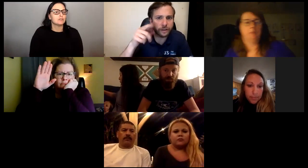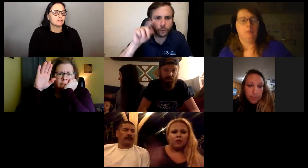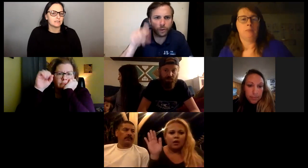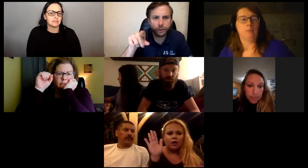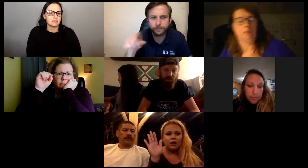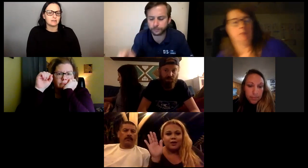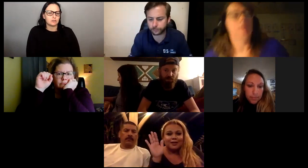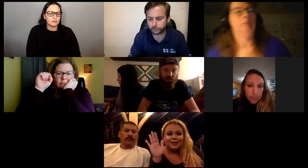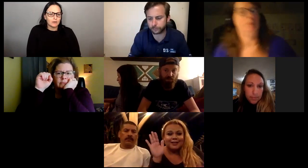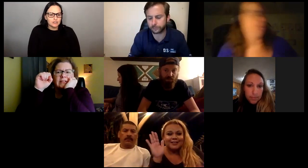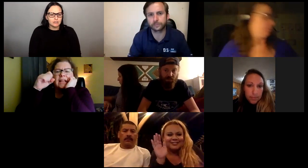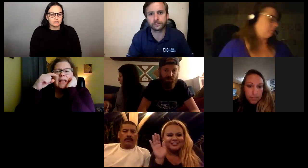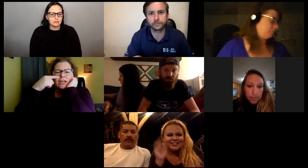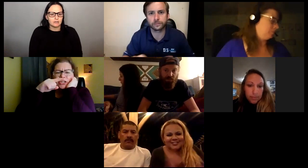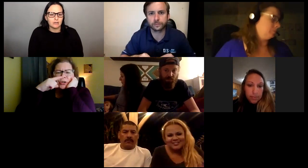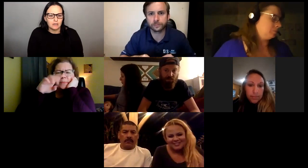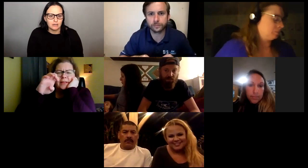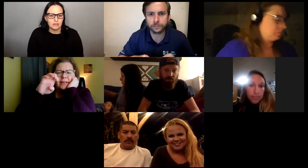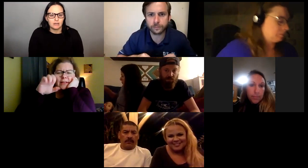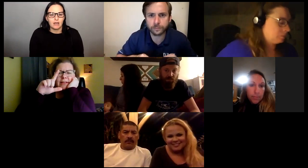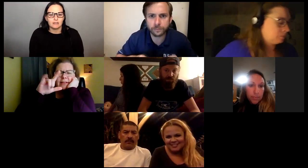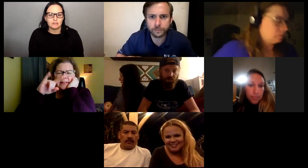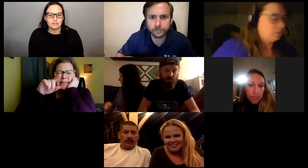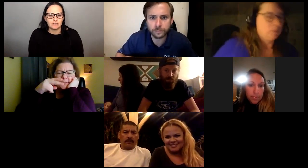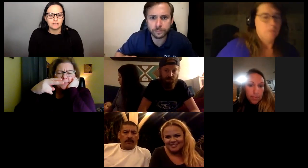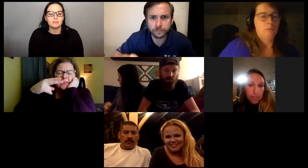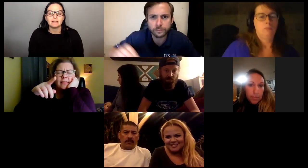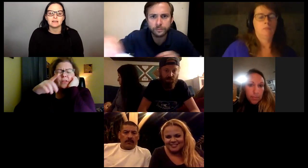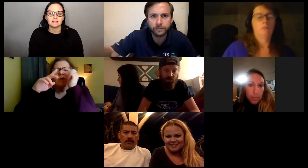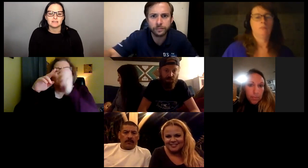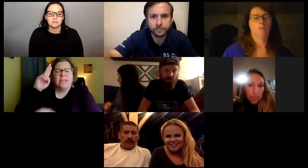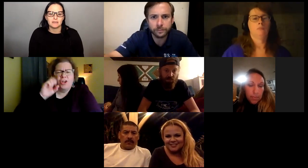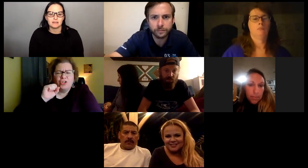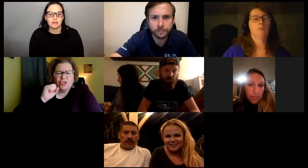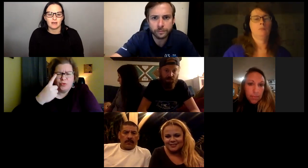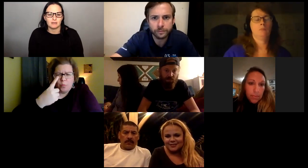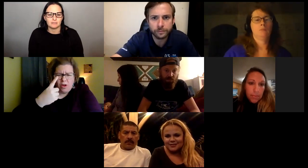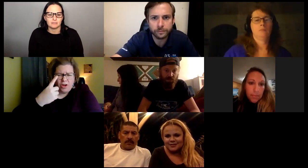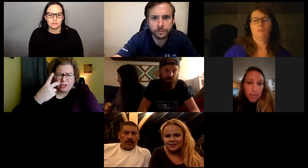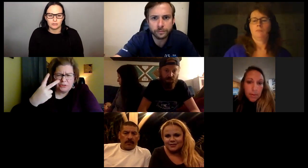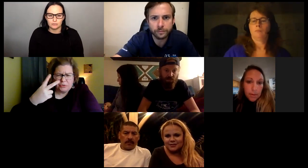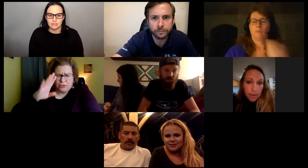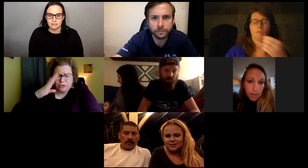theresa do you have a question um